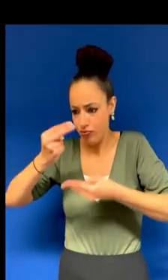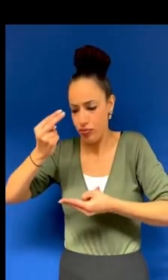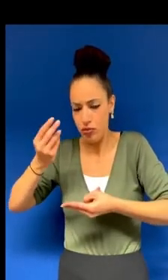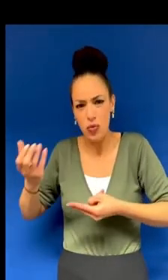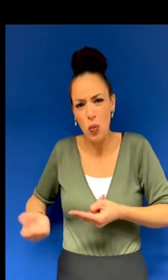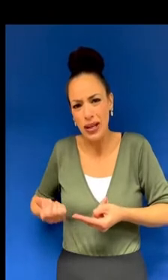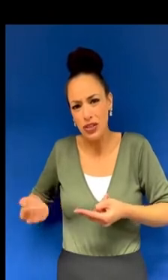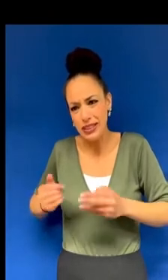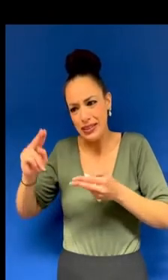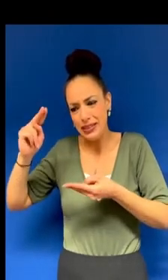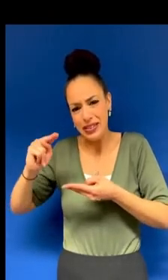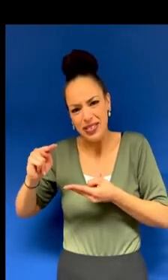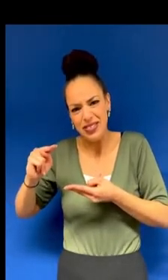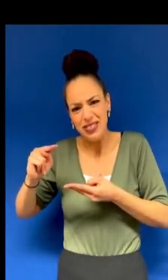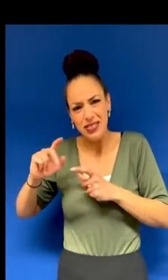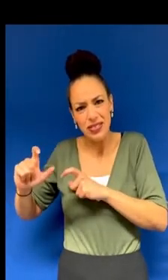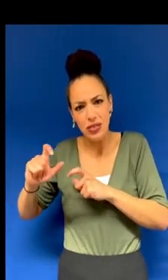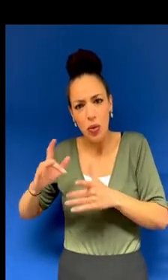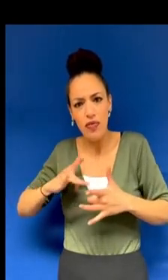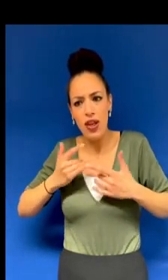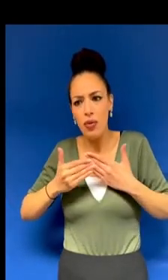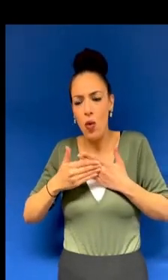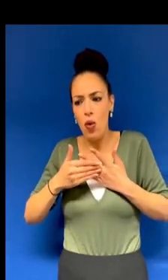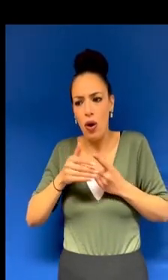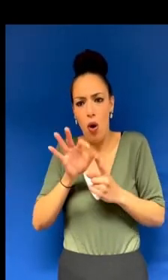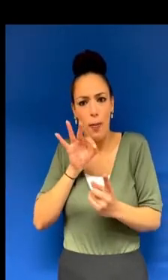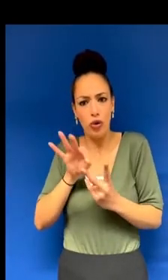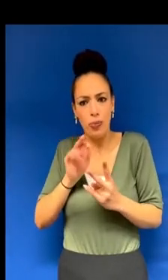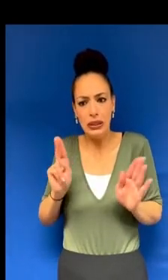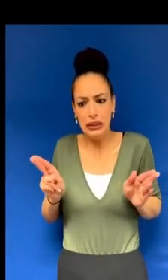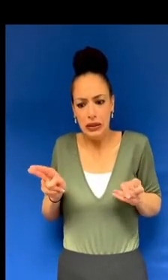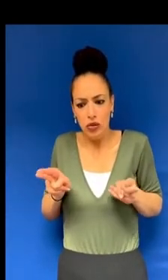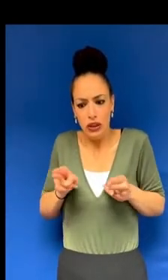I think, especially with like rents rising, and cost of everything in the area rising,